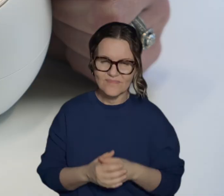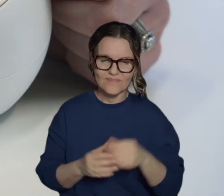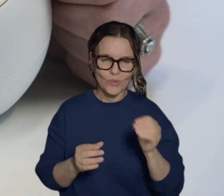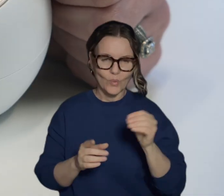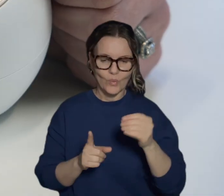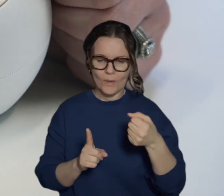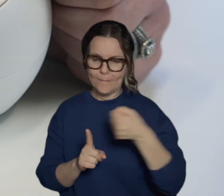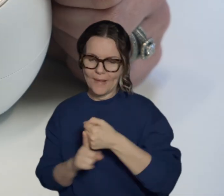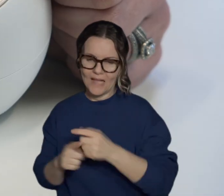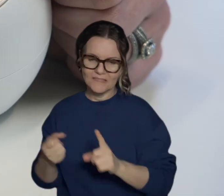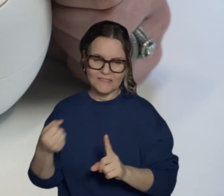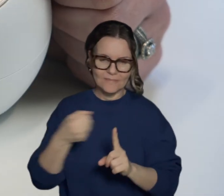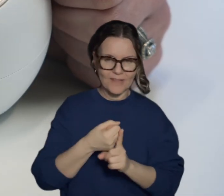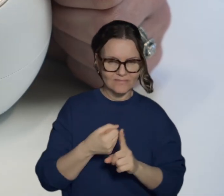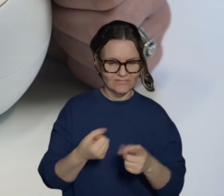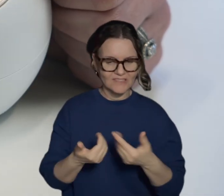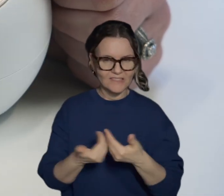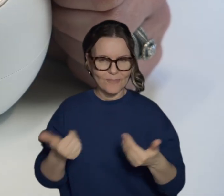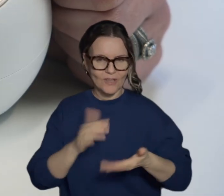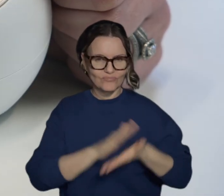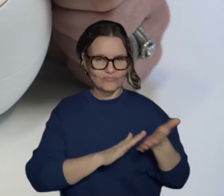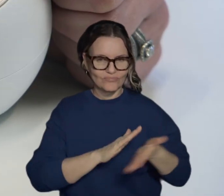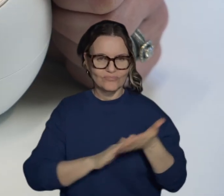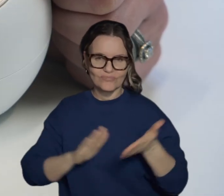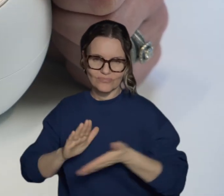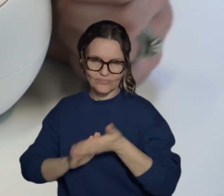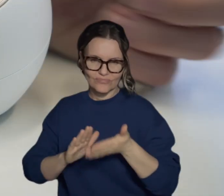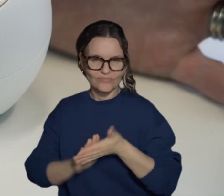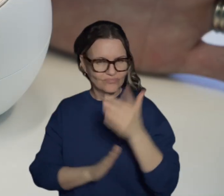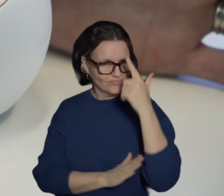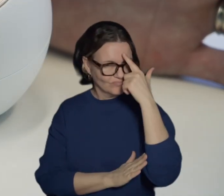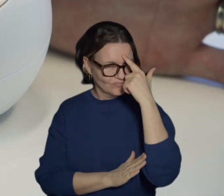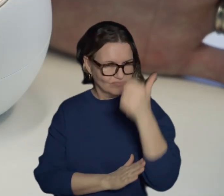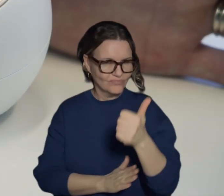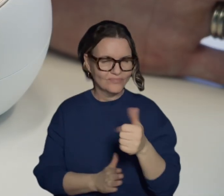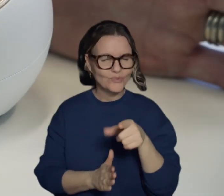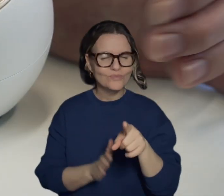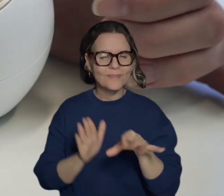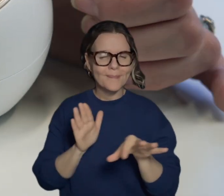impact it because you can turn on just one side if you'd like if you do want to have only one set of